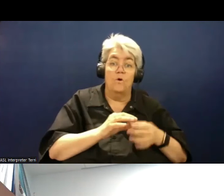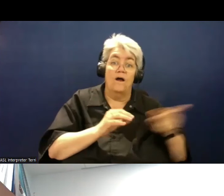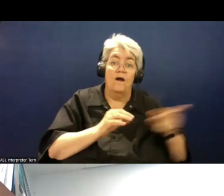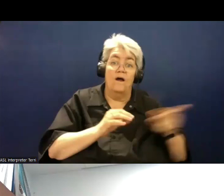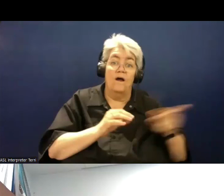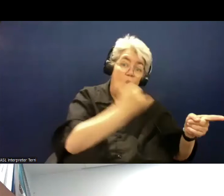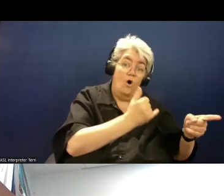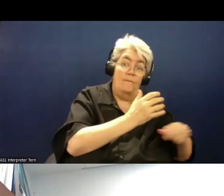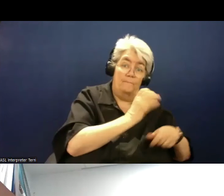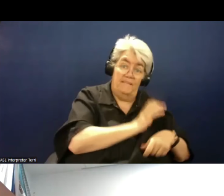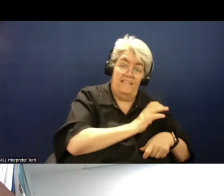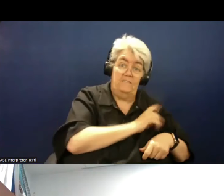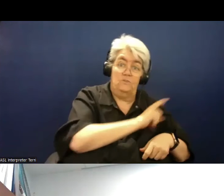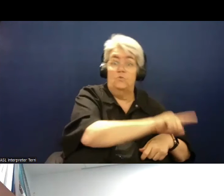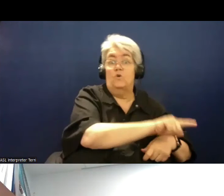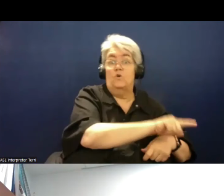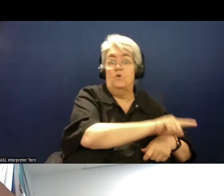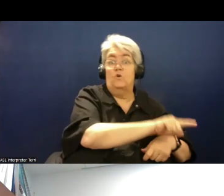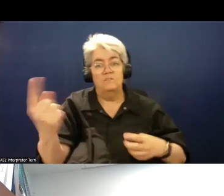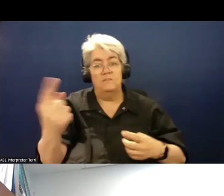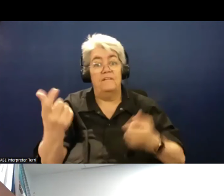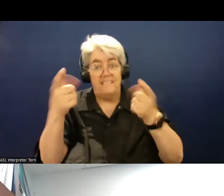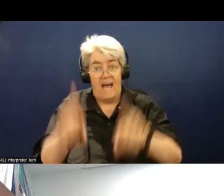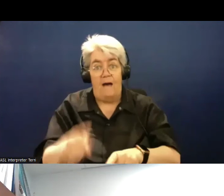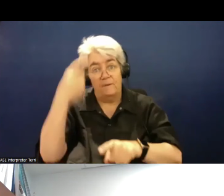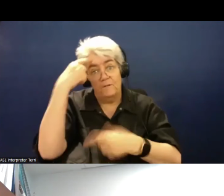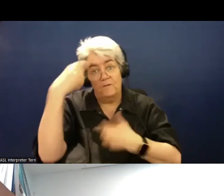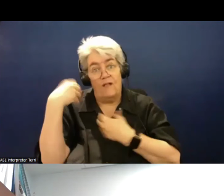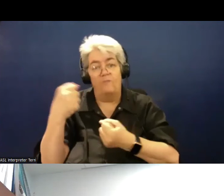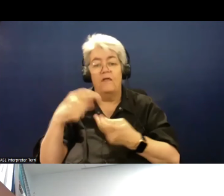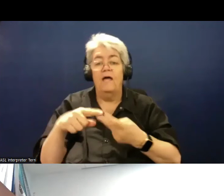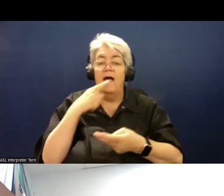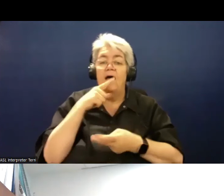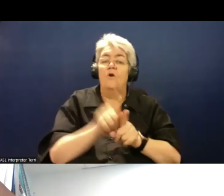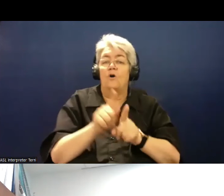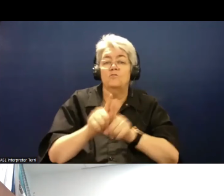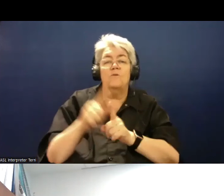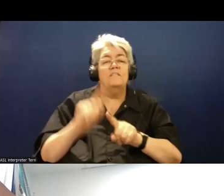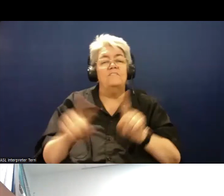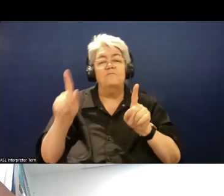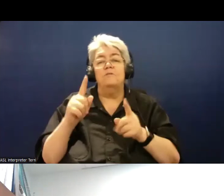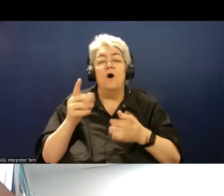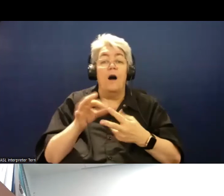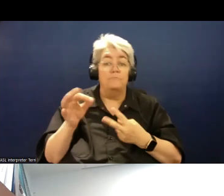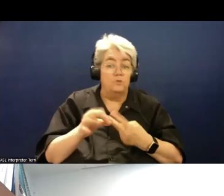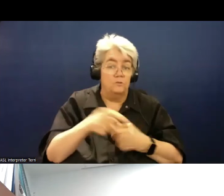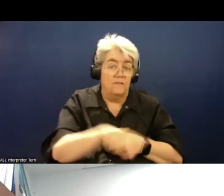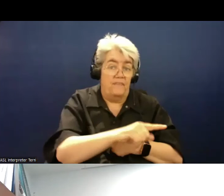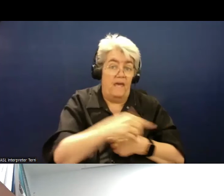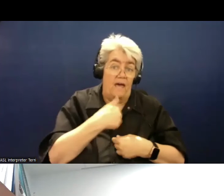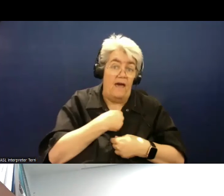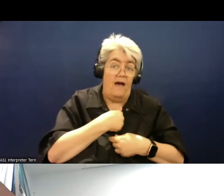INDIVIDUALS AND THE DIFFERENT TYPES OF MODELS THAT ARE IN PLACE TO RESPOND TO THE SITUATIONS WITH DIFFERENT TYPES OF RESPONDER